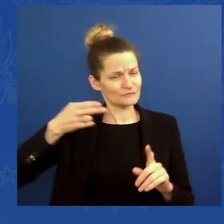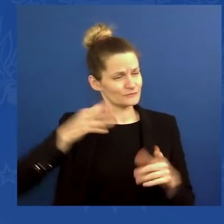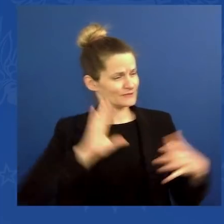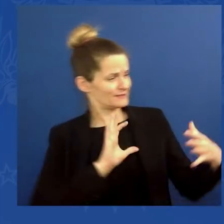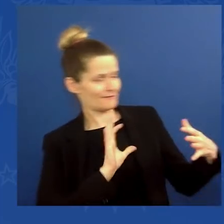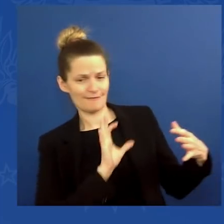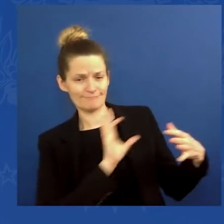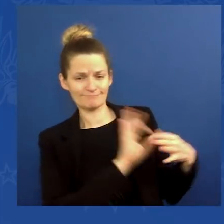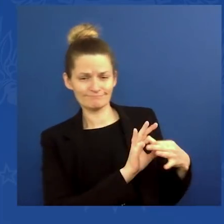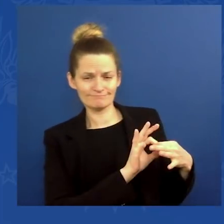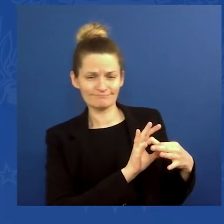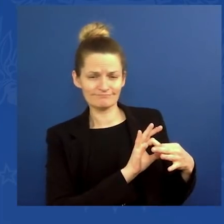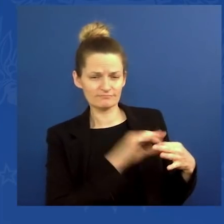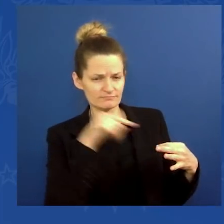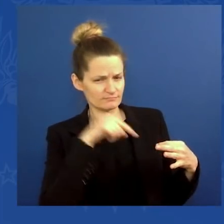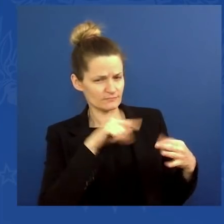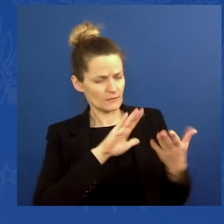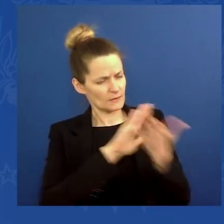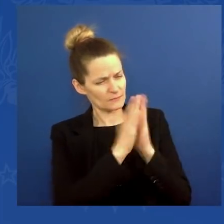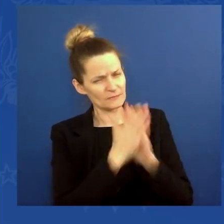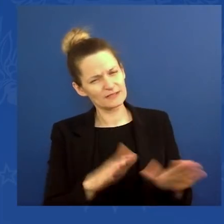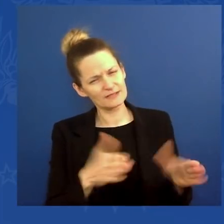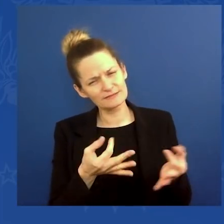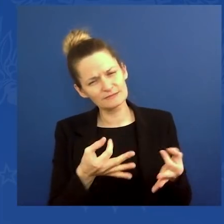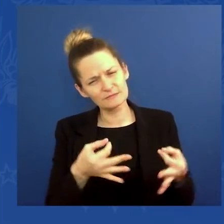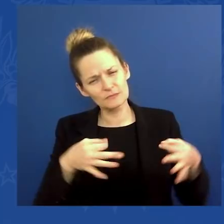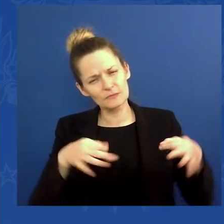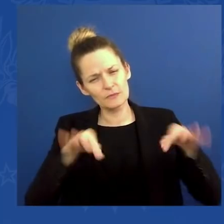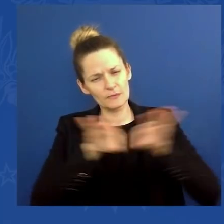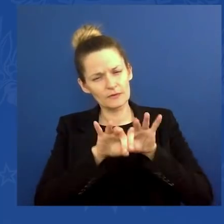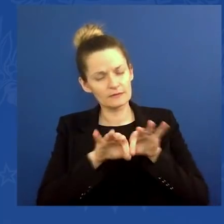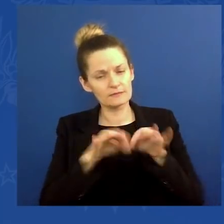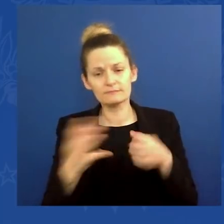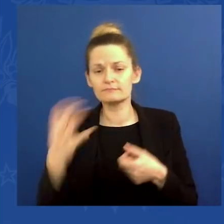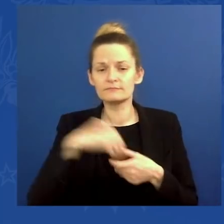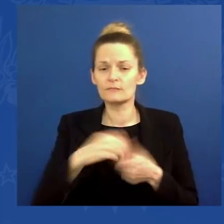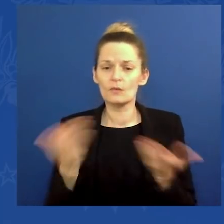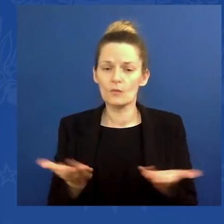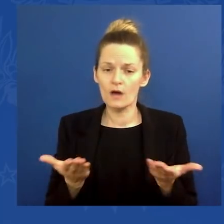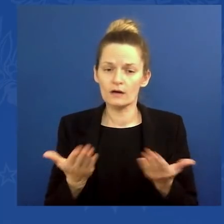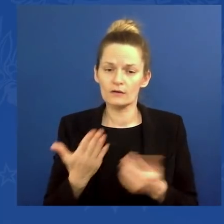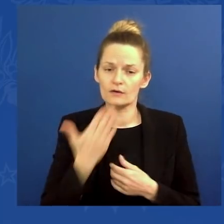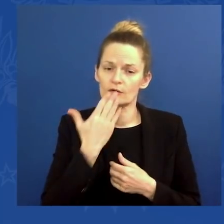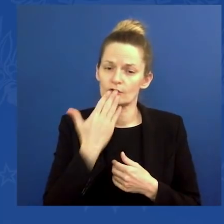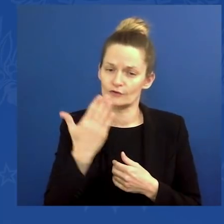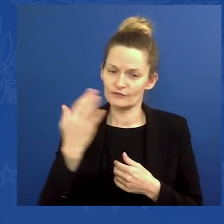And last night I mentioned the Good Friday Accords as a part of peace in our time.